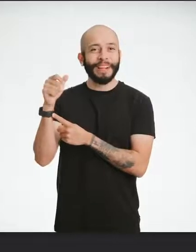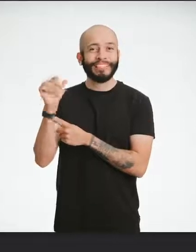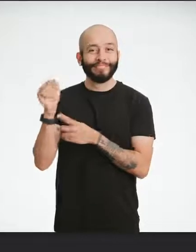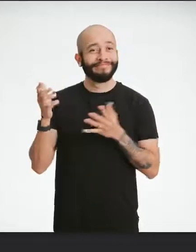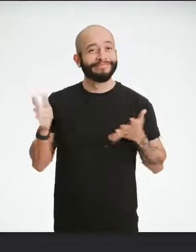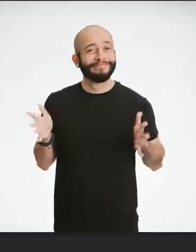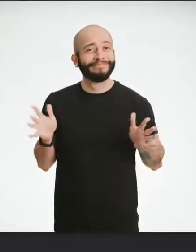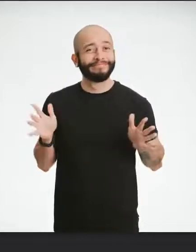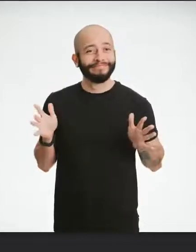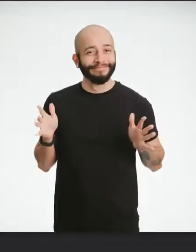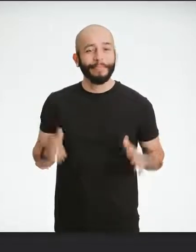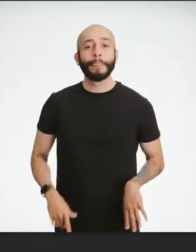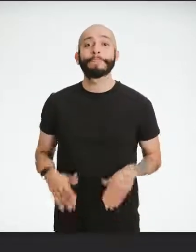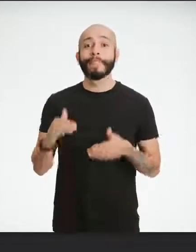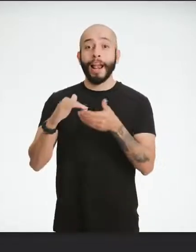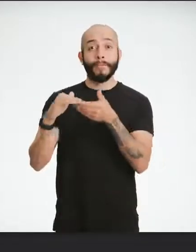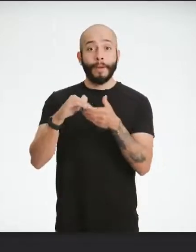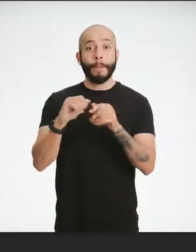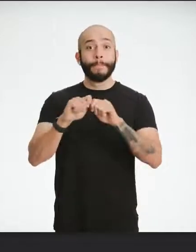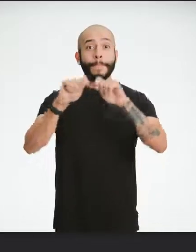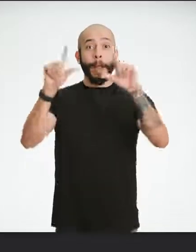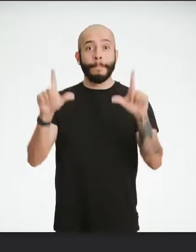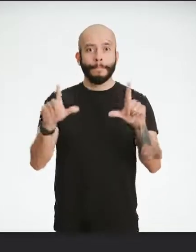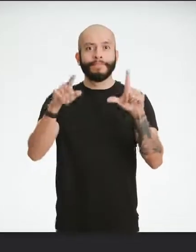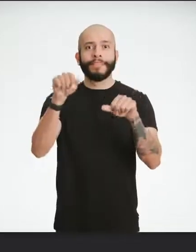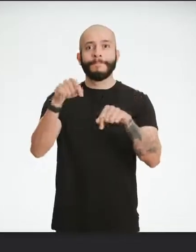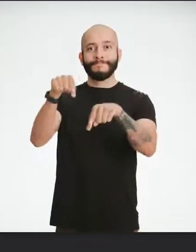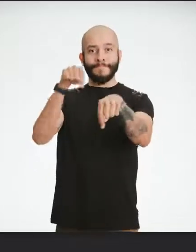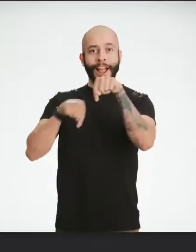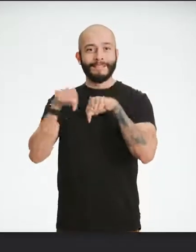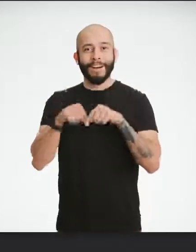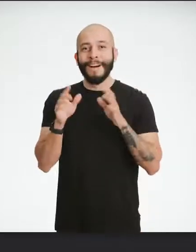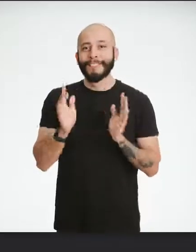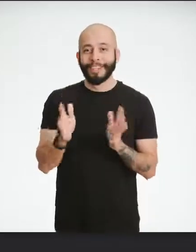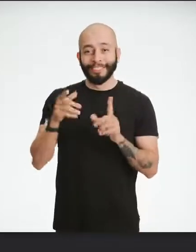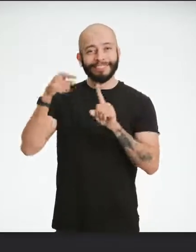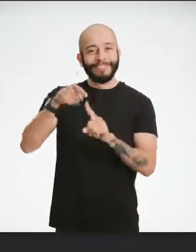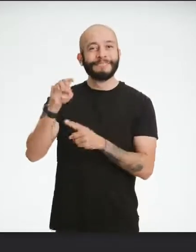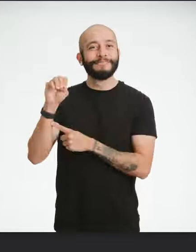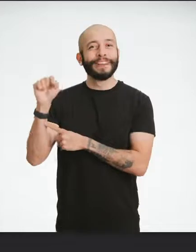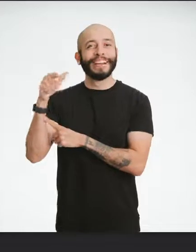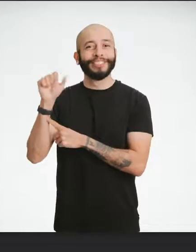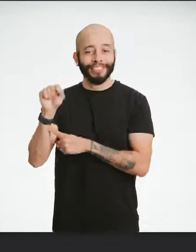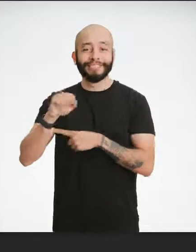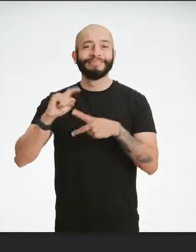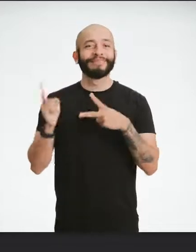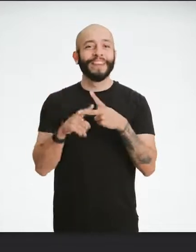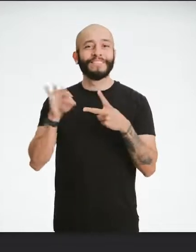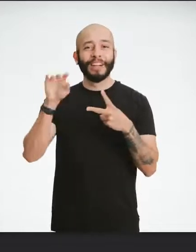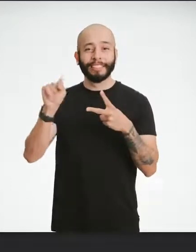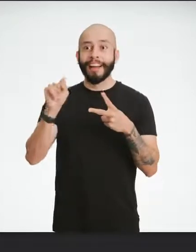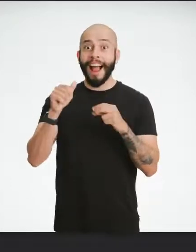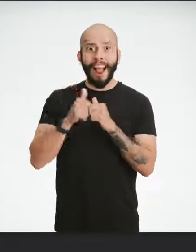And with the collaboration popover, your users can get back to the conversation in Messages or FaceTime right from your app.